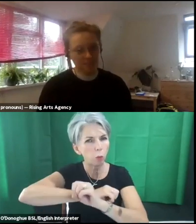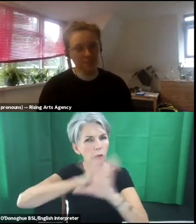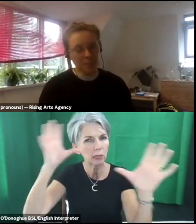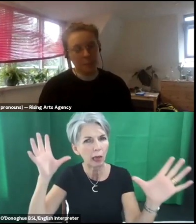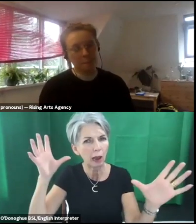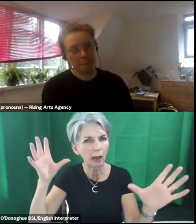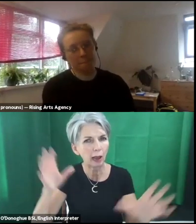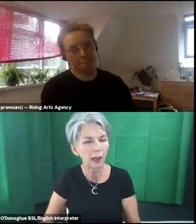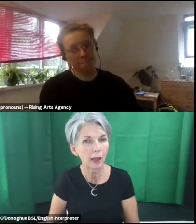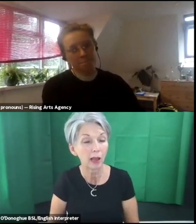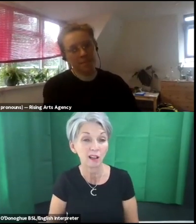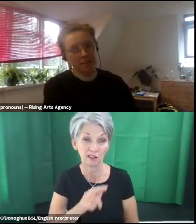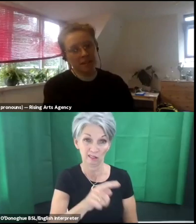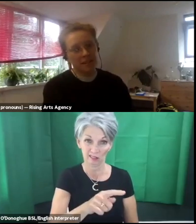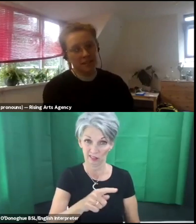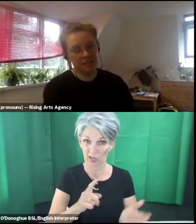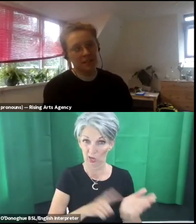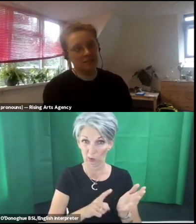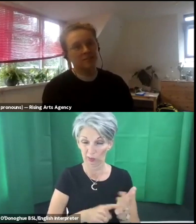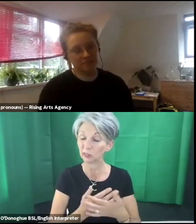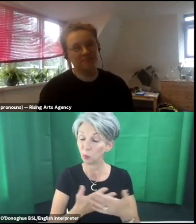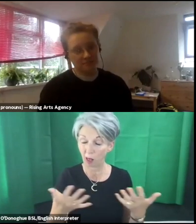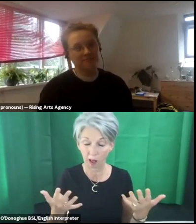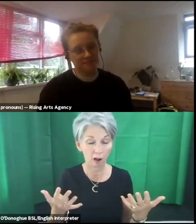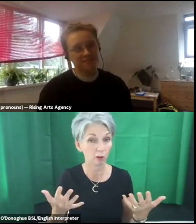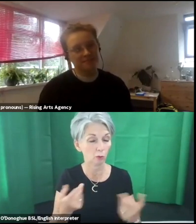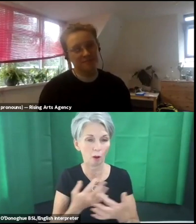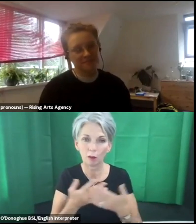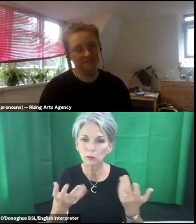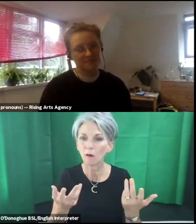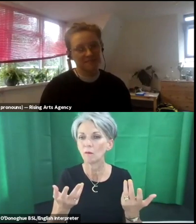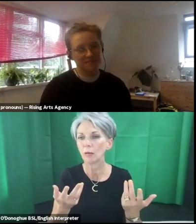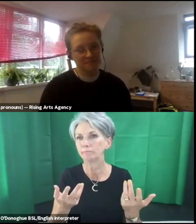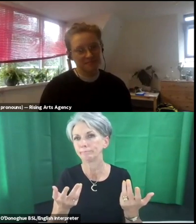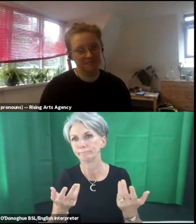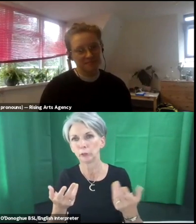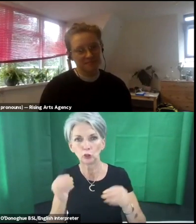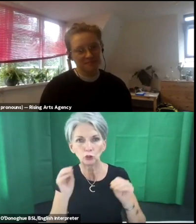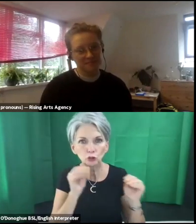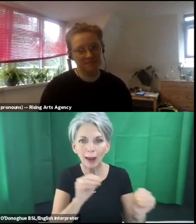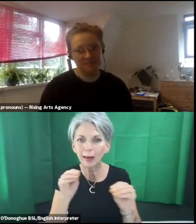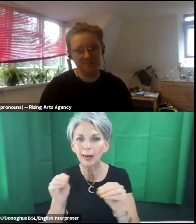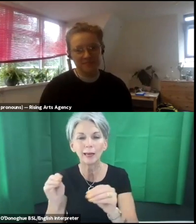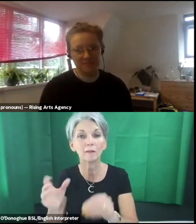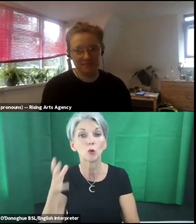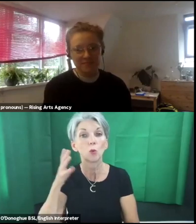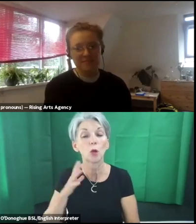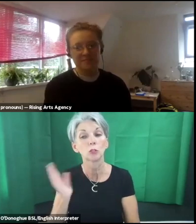And there's also- we also do lots of trainings on that stuff, if you did, for instance, want to join the member defence group, then we